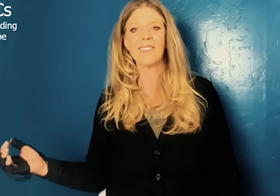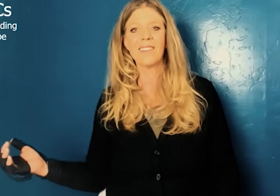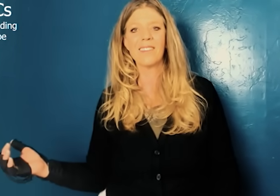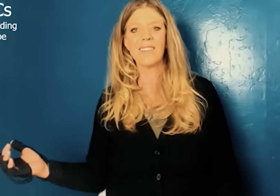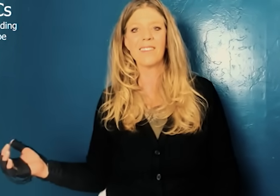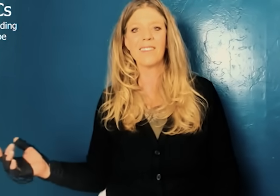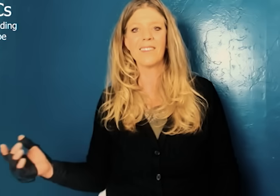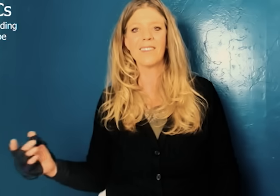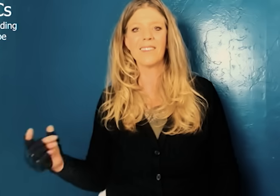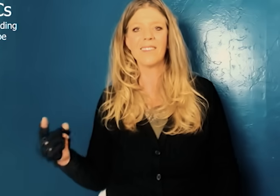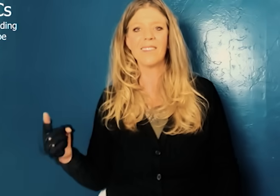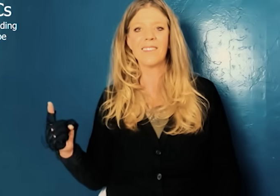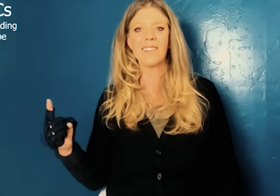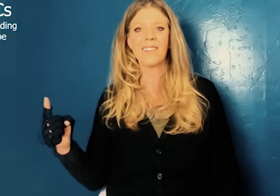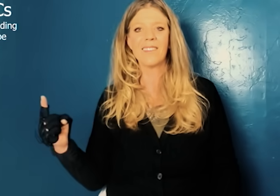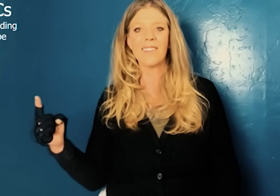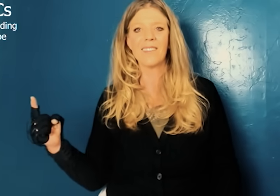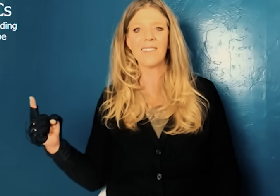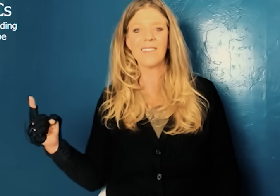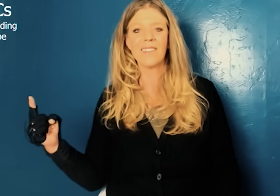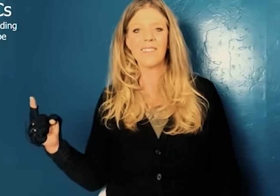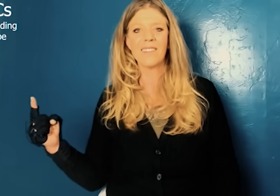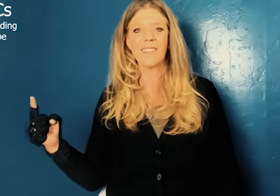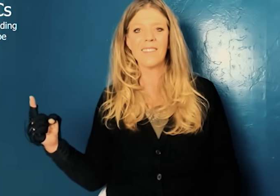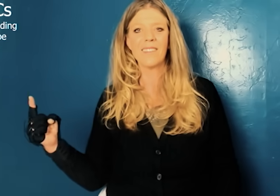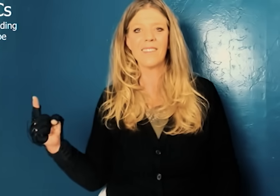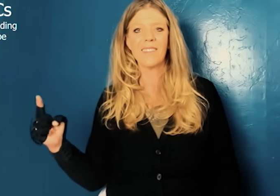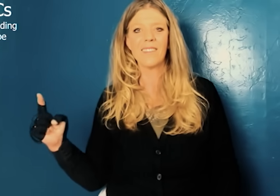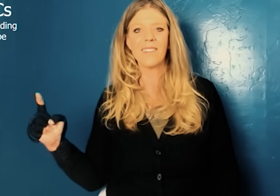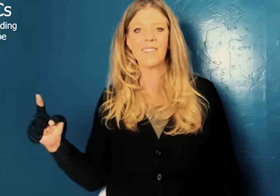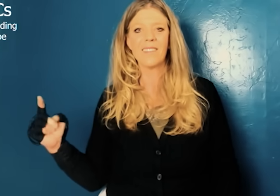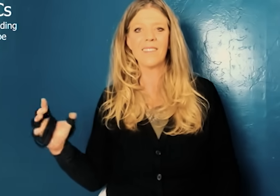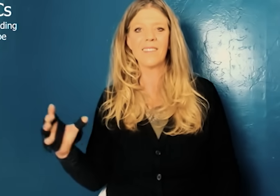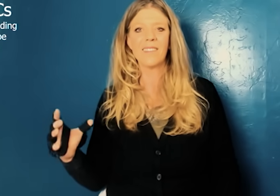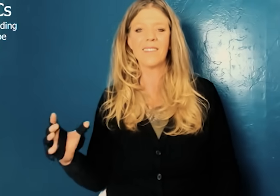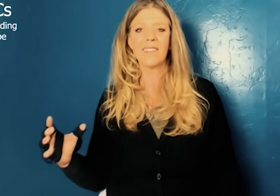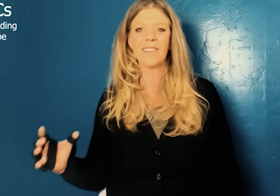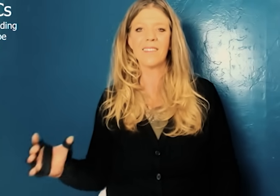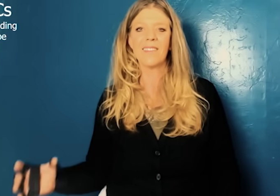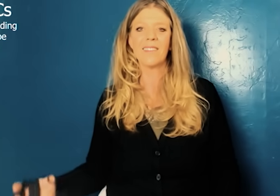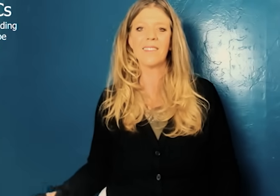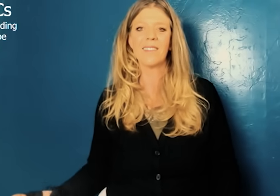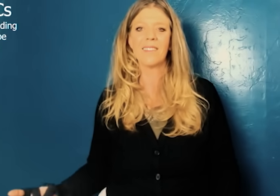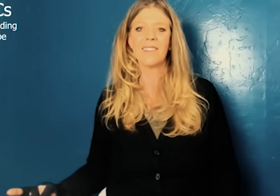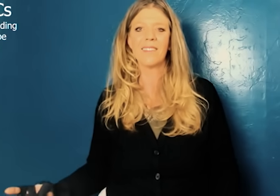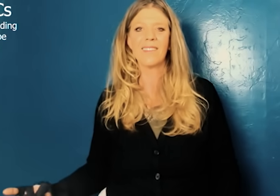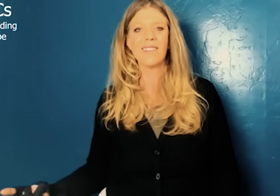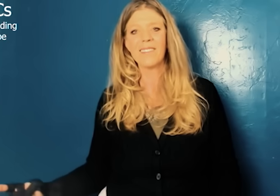"Change what this thing says" You can also set VSACs up to speak in any language.